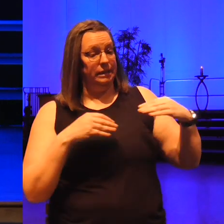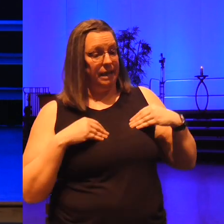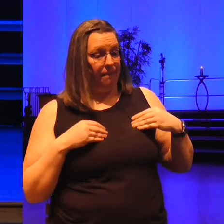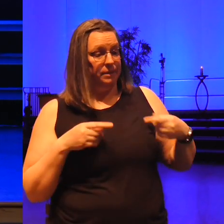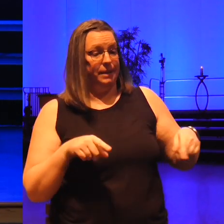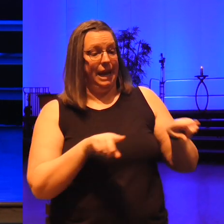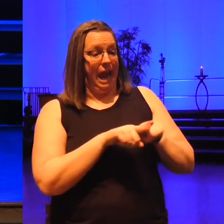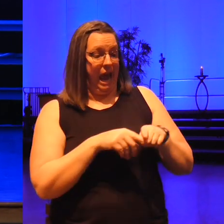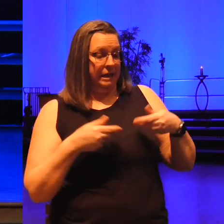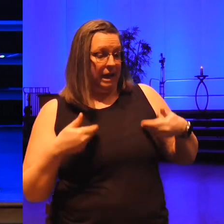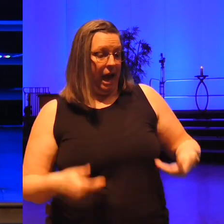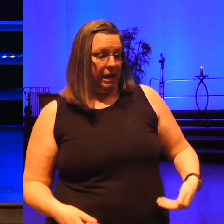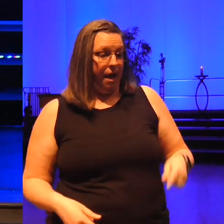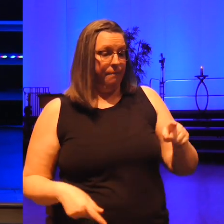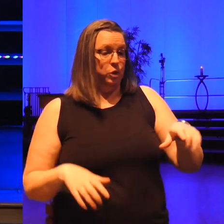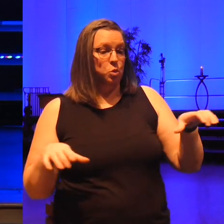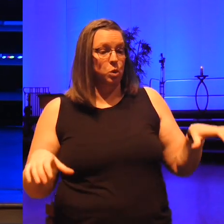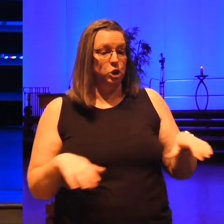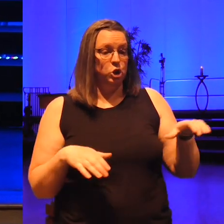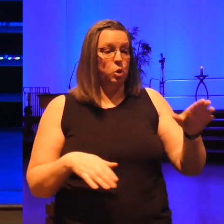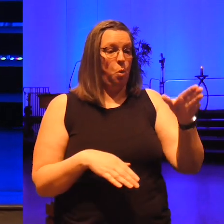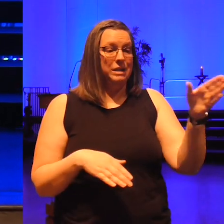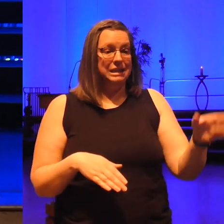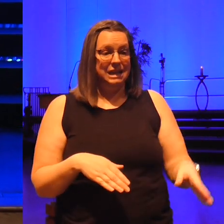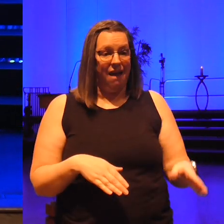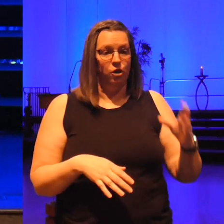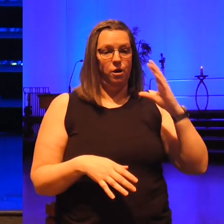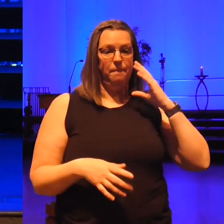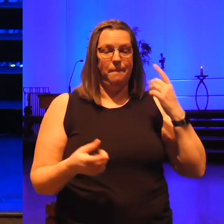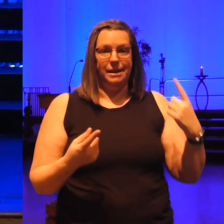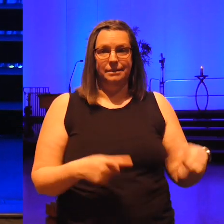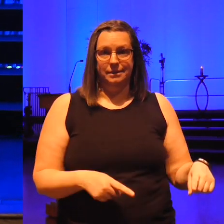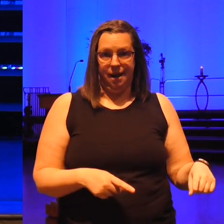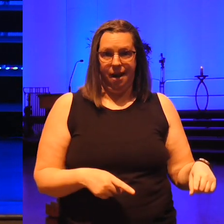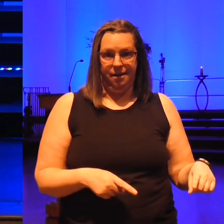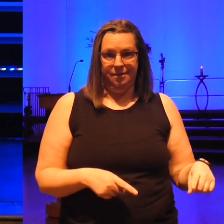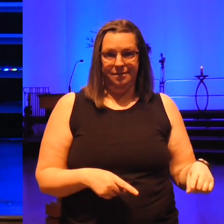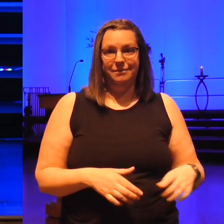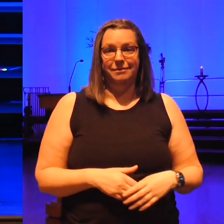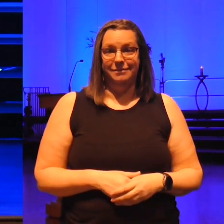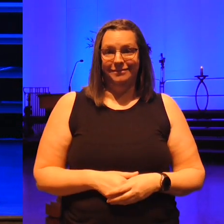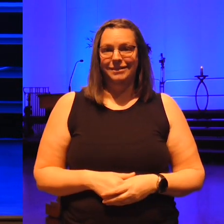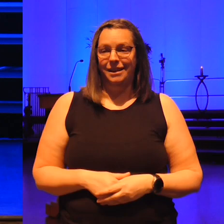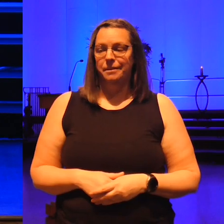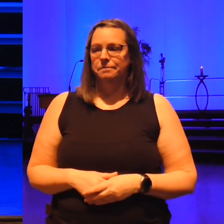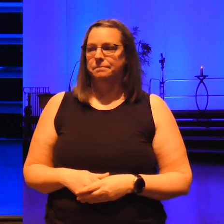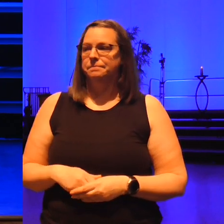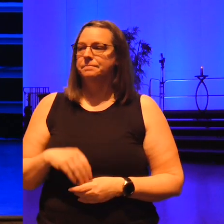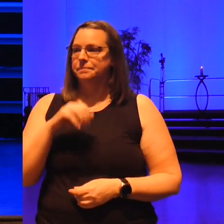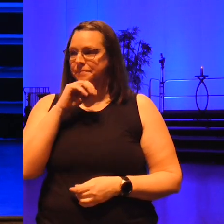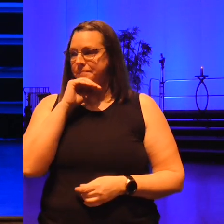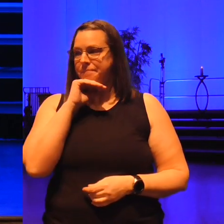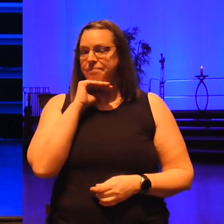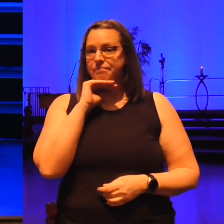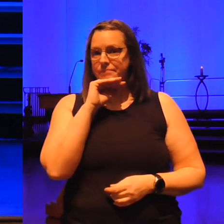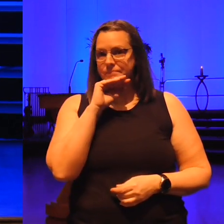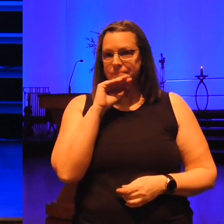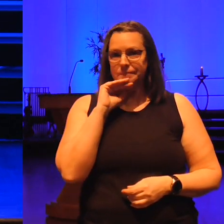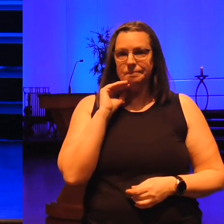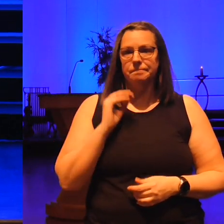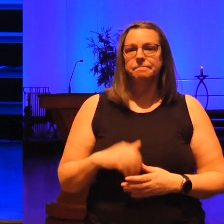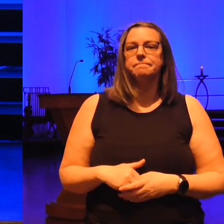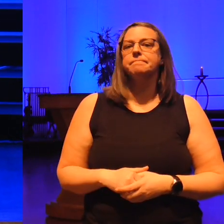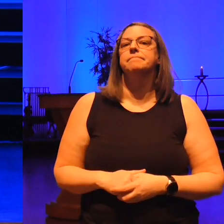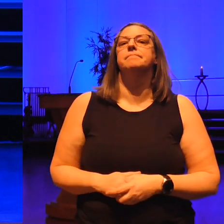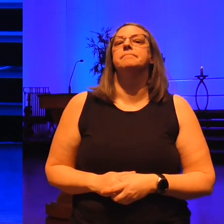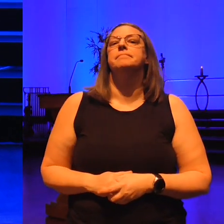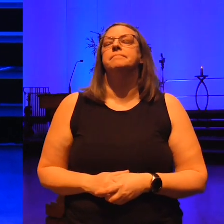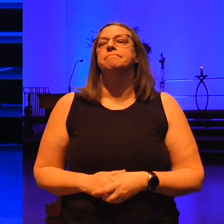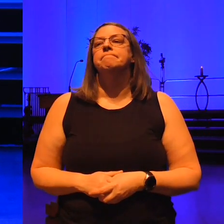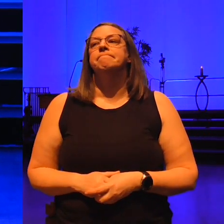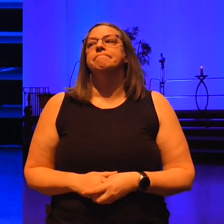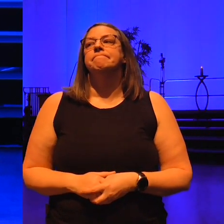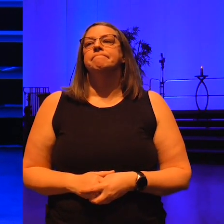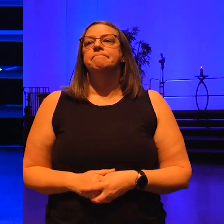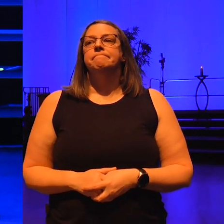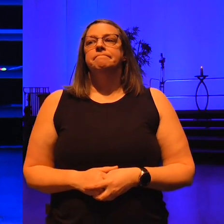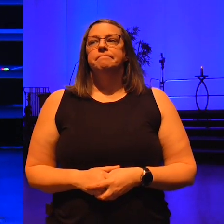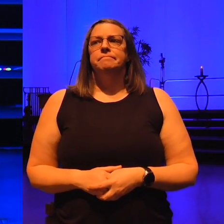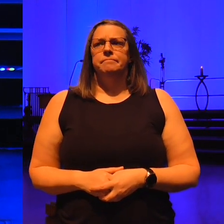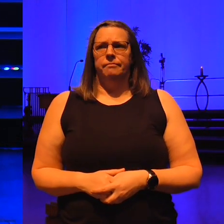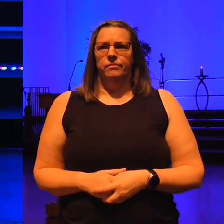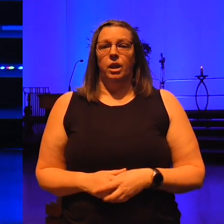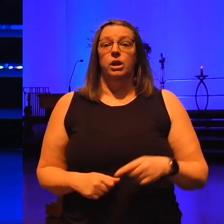do what's never been done if you accept me as I am you will do what's never been done do what's never